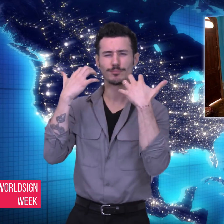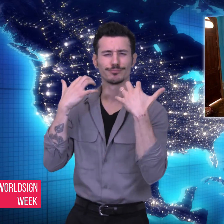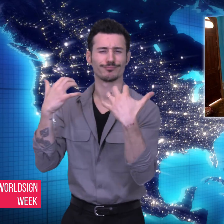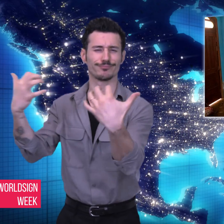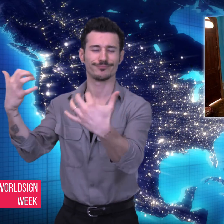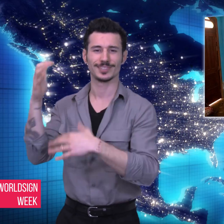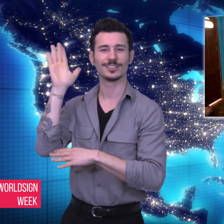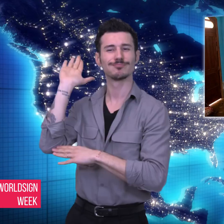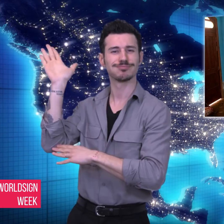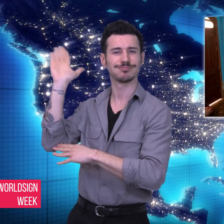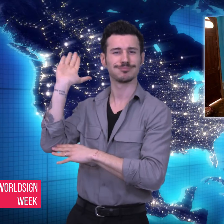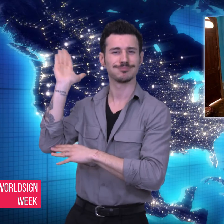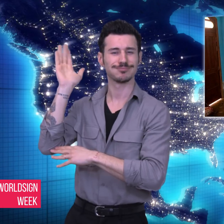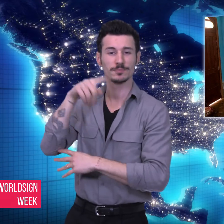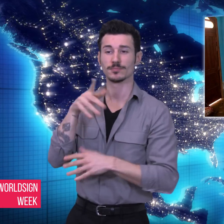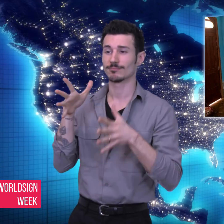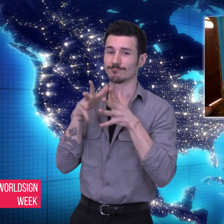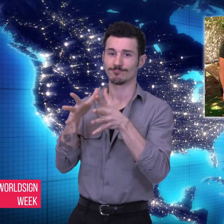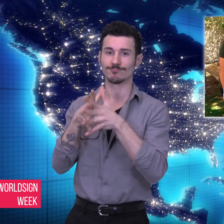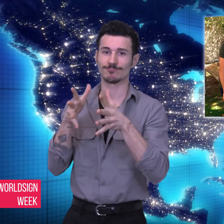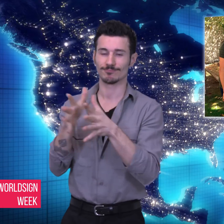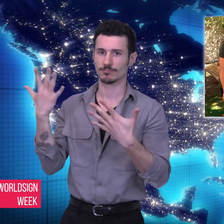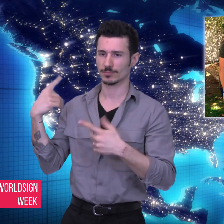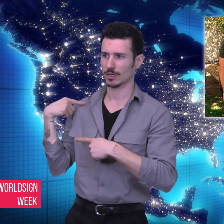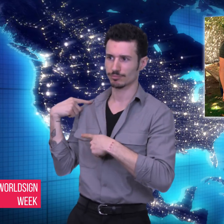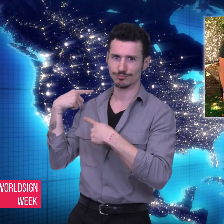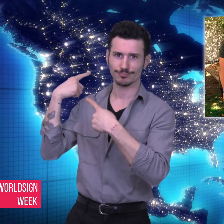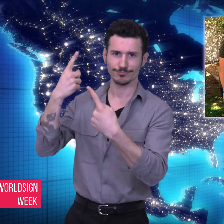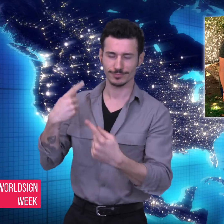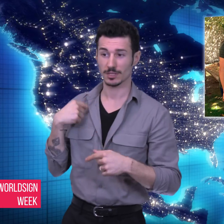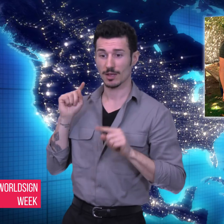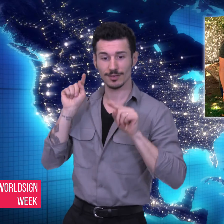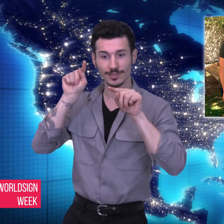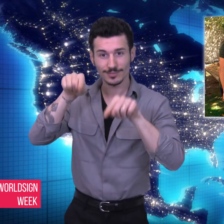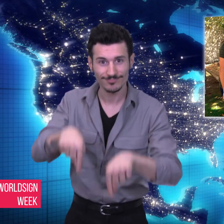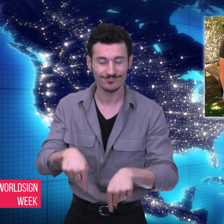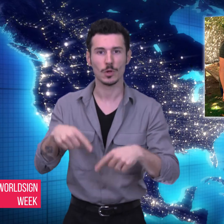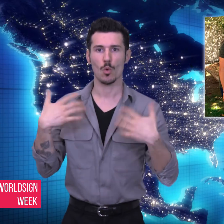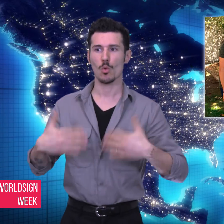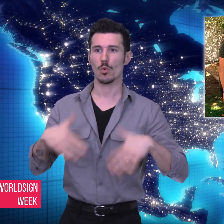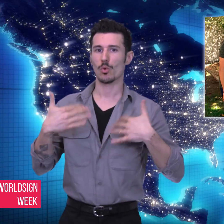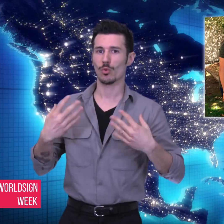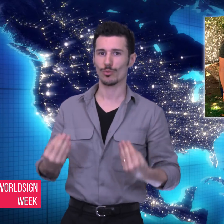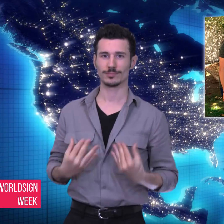a speech at a reception, describing her visit